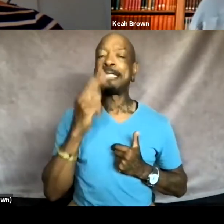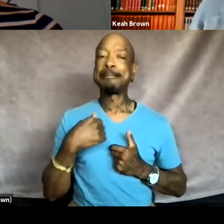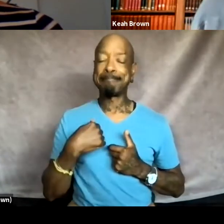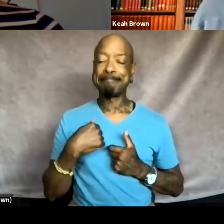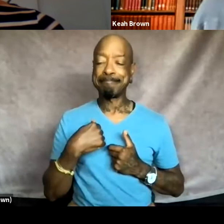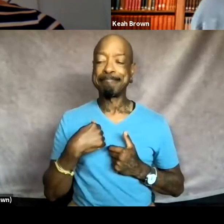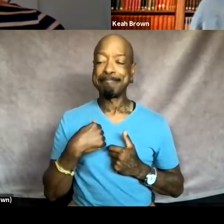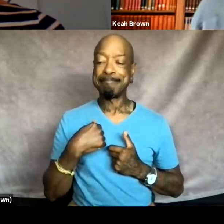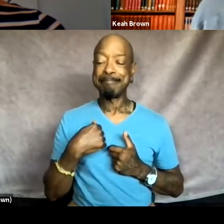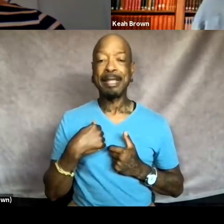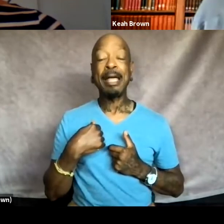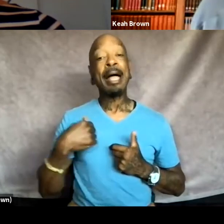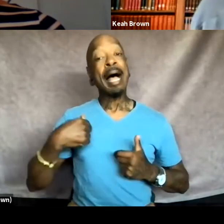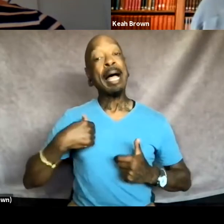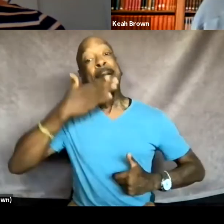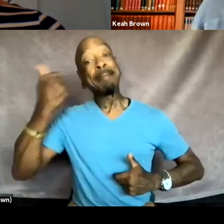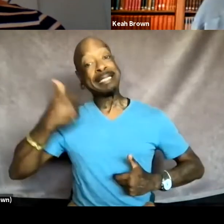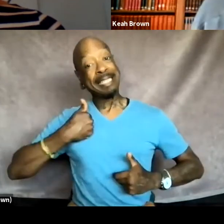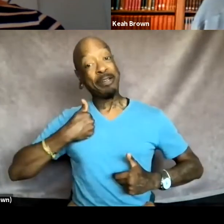my best self around other people.